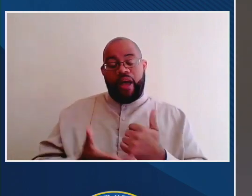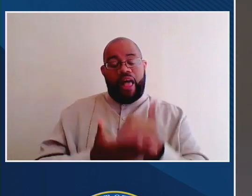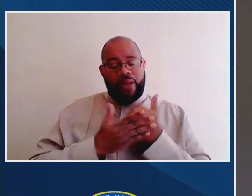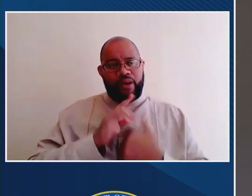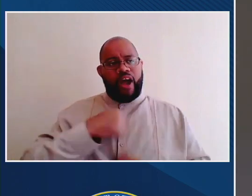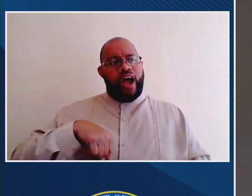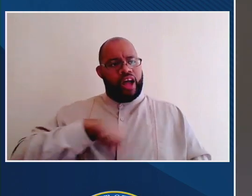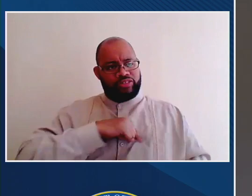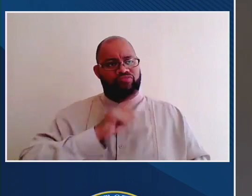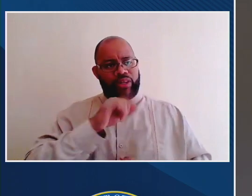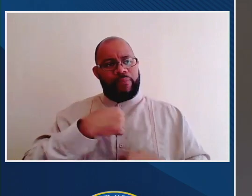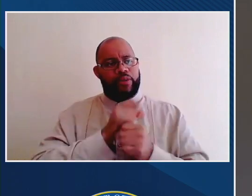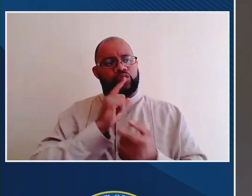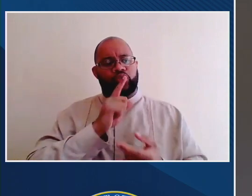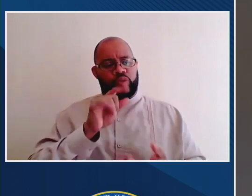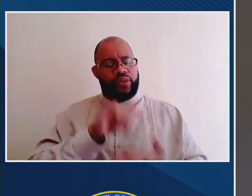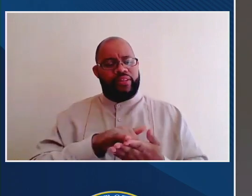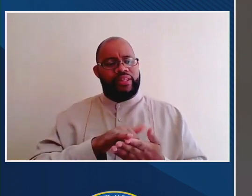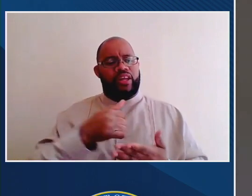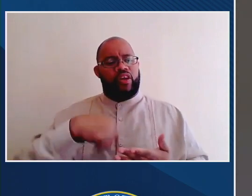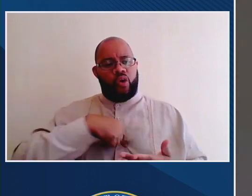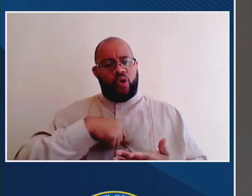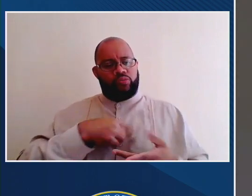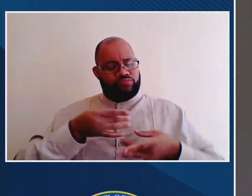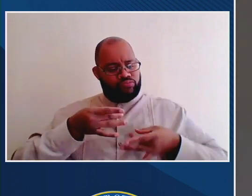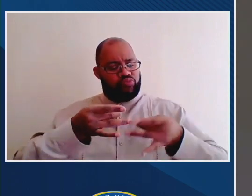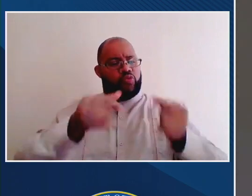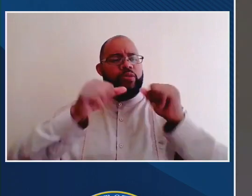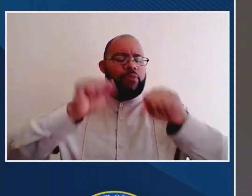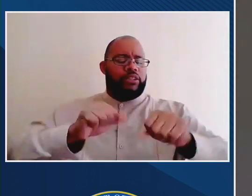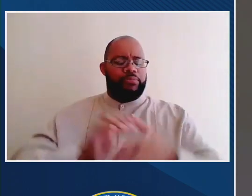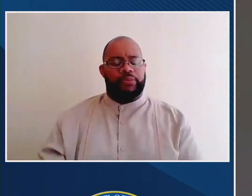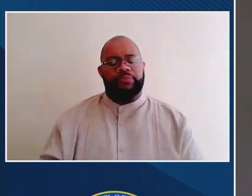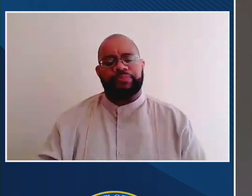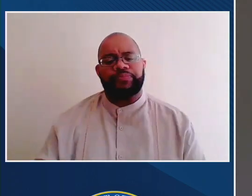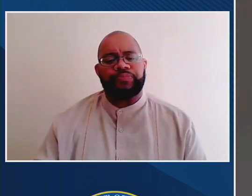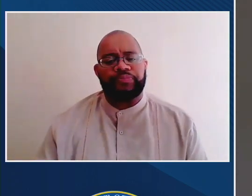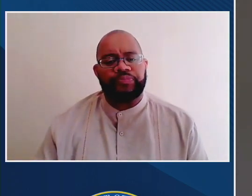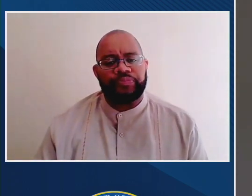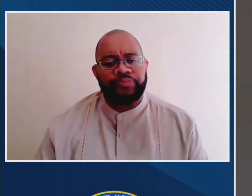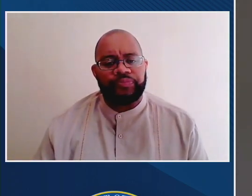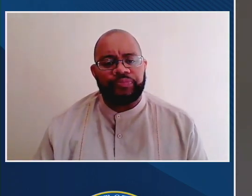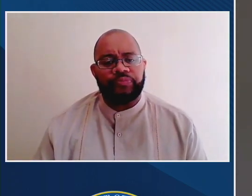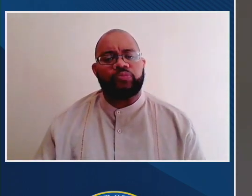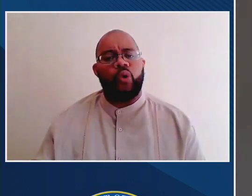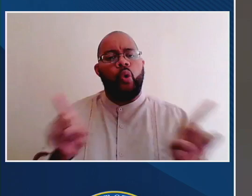sessions are as seamless as possible. We also have several non-voting